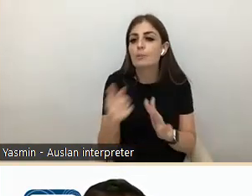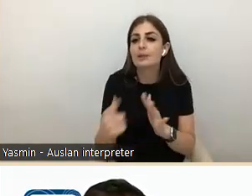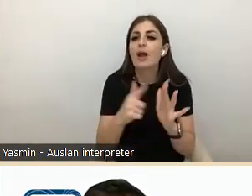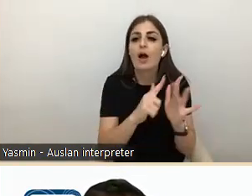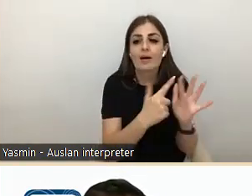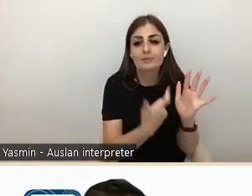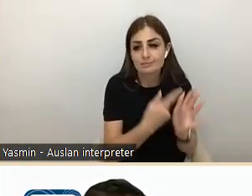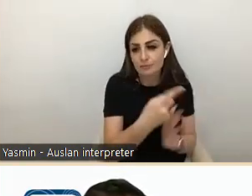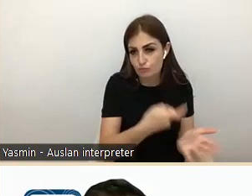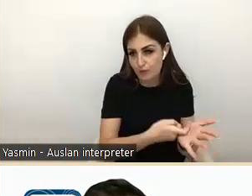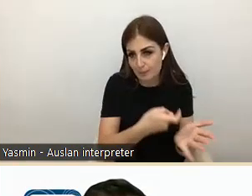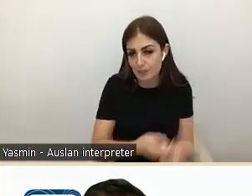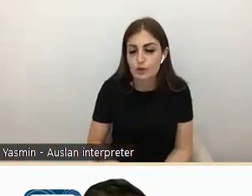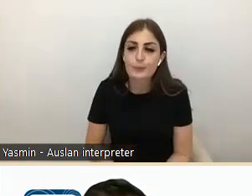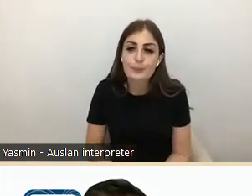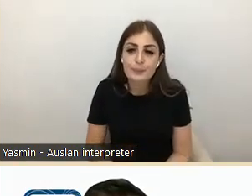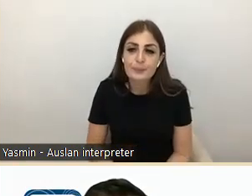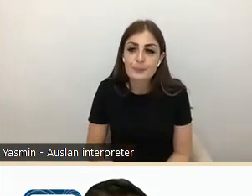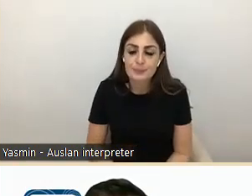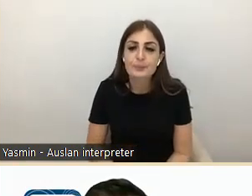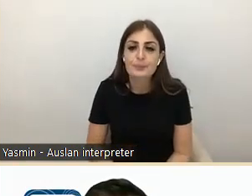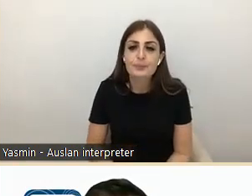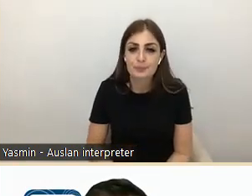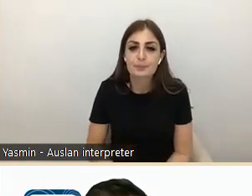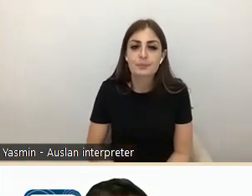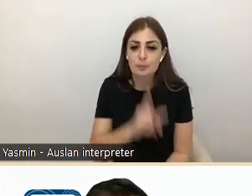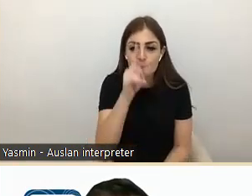recommendation.